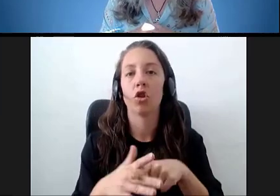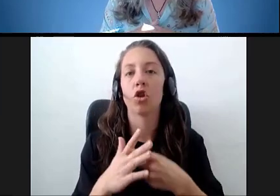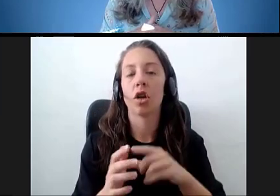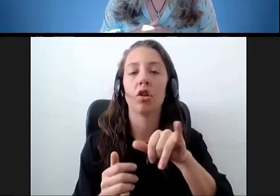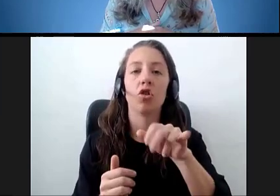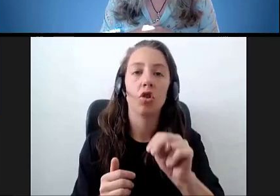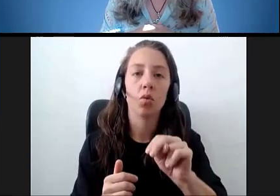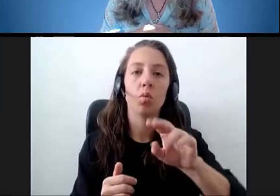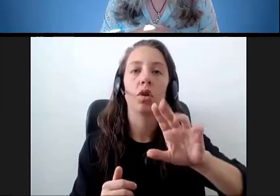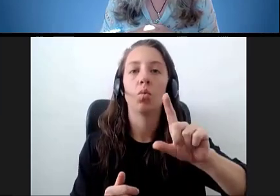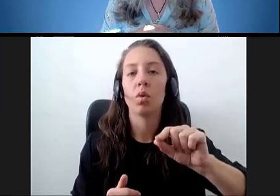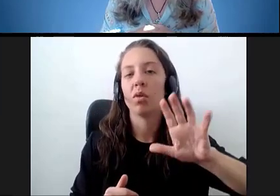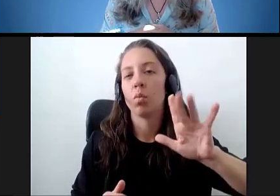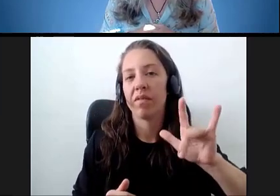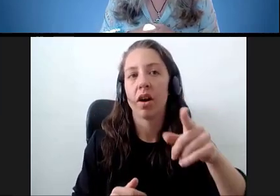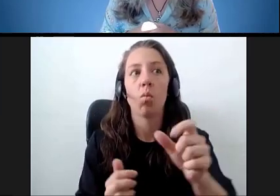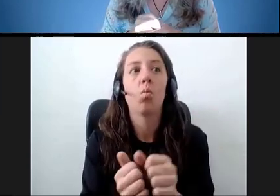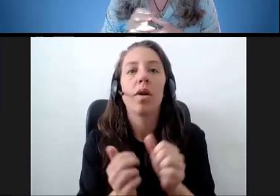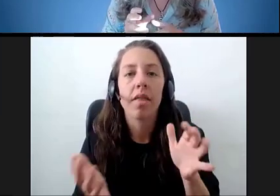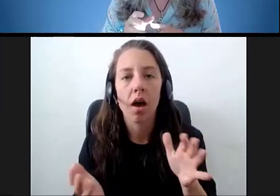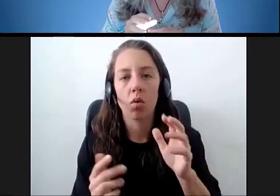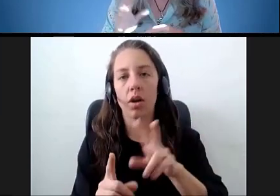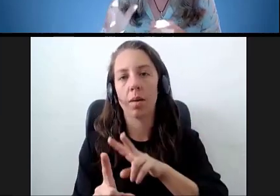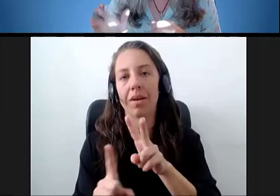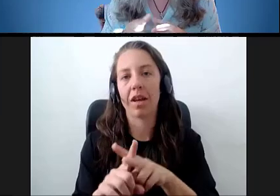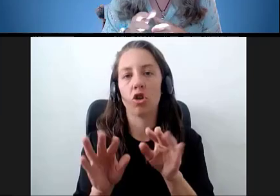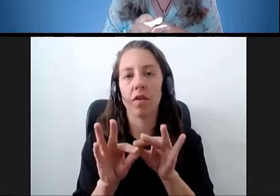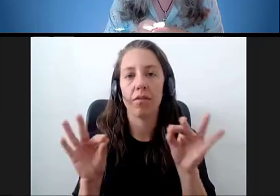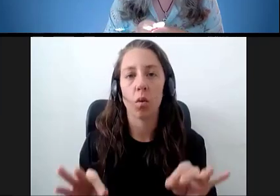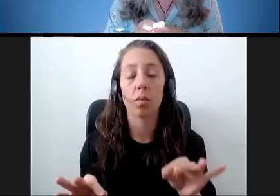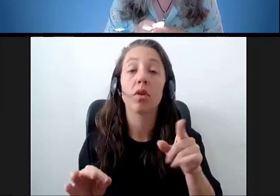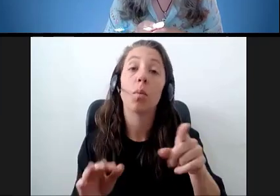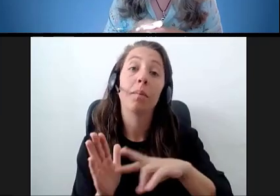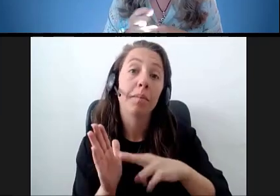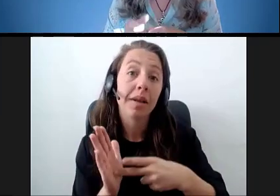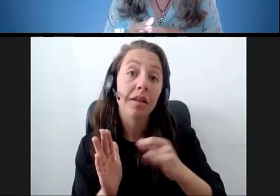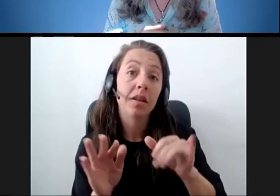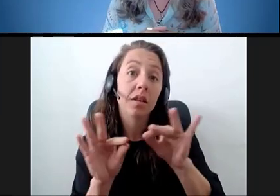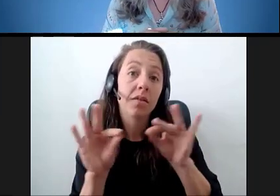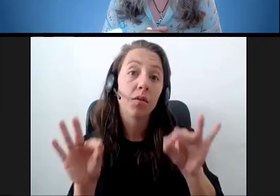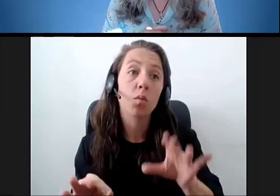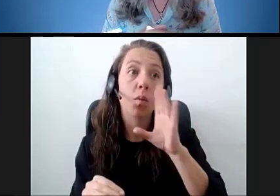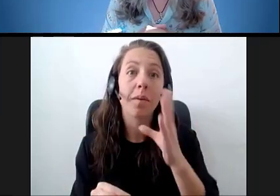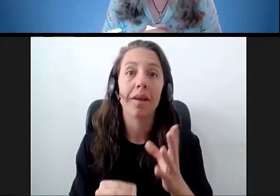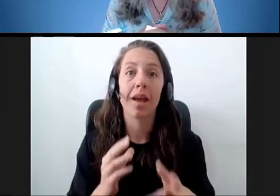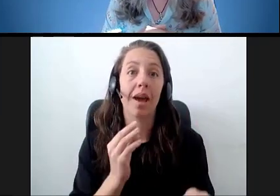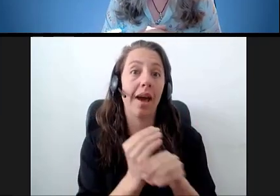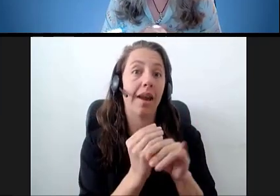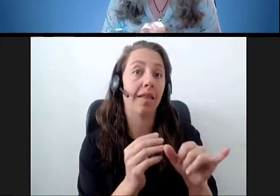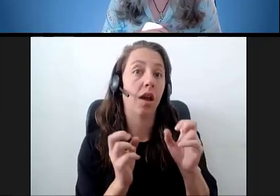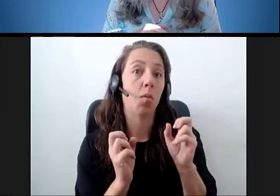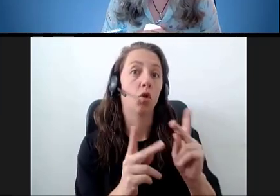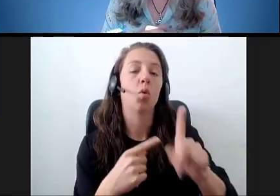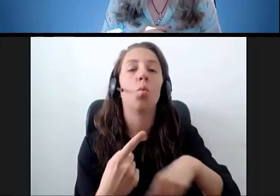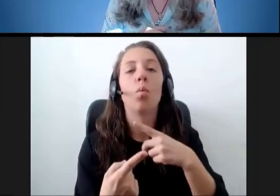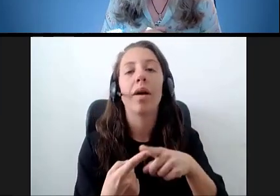without application forms. So, these forms will be added to the opportunity once they're available this Fall. But applicants can go ahead